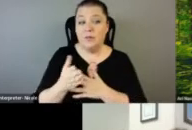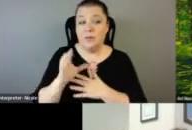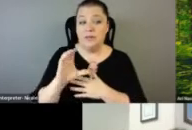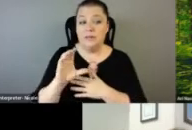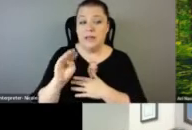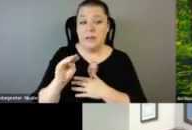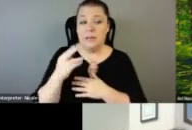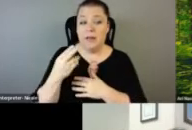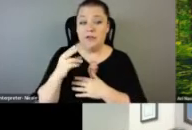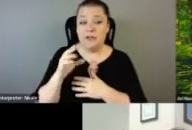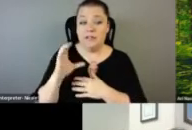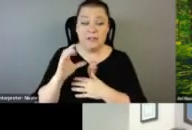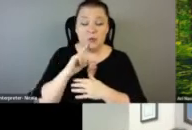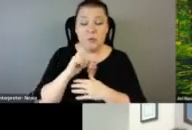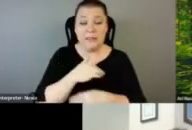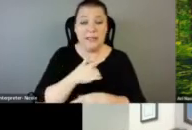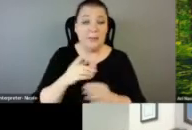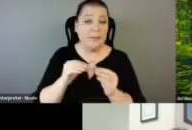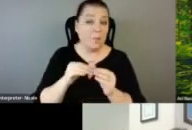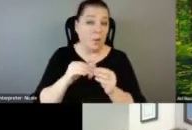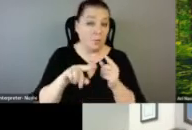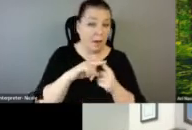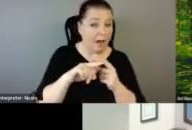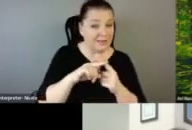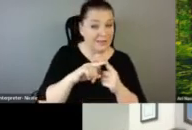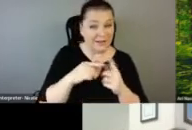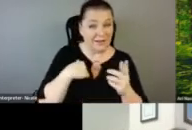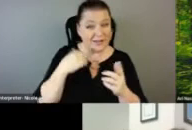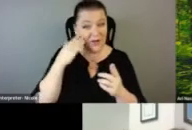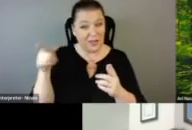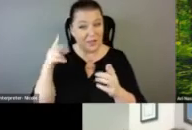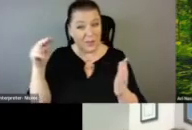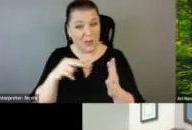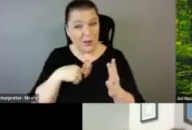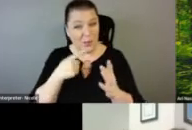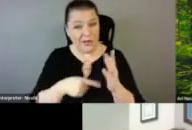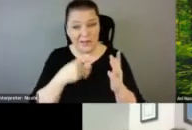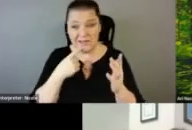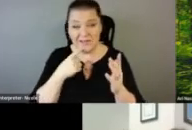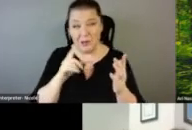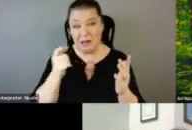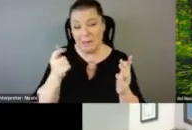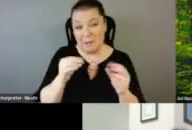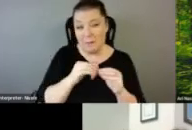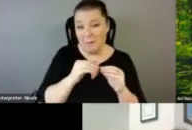positive. So that is one thing that we take a look at, as well. And I'm going to go to the next